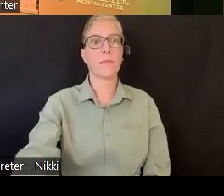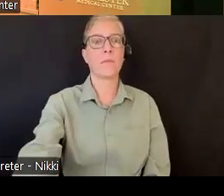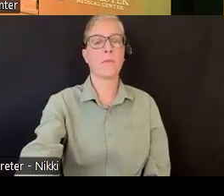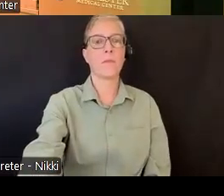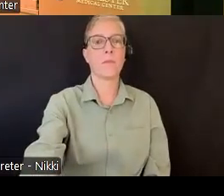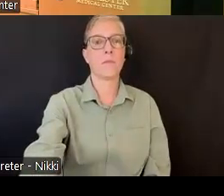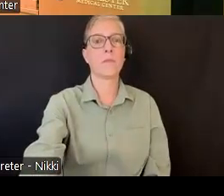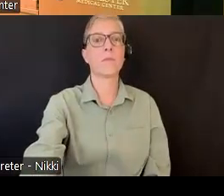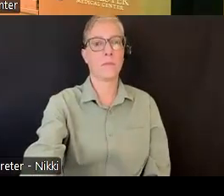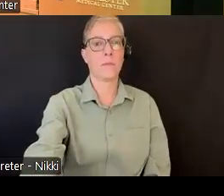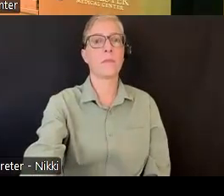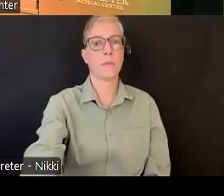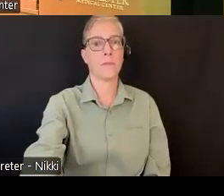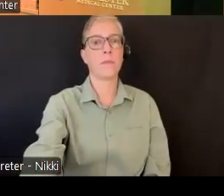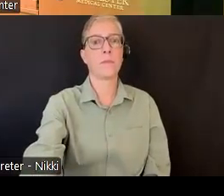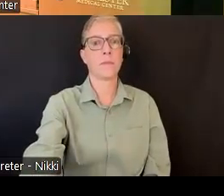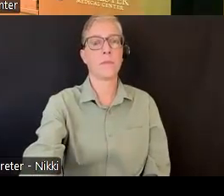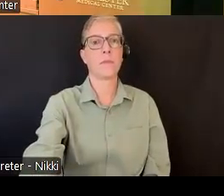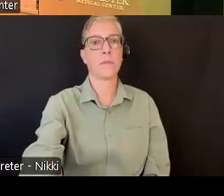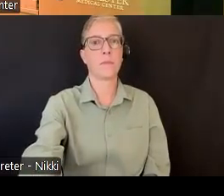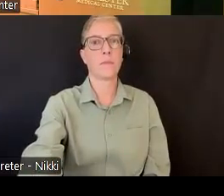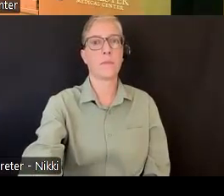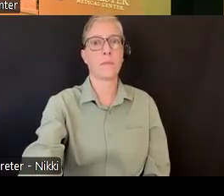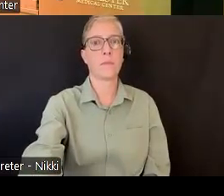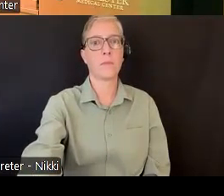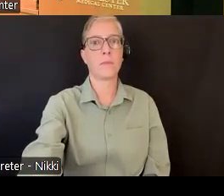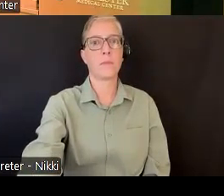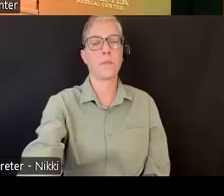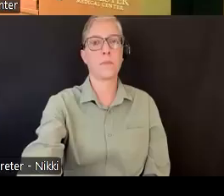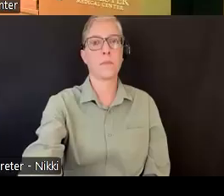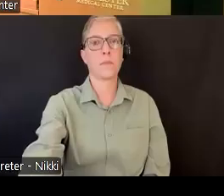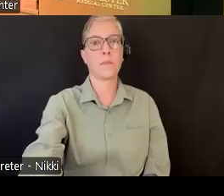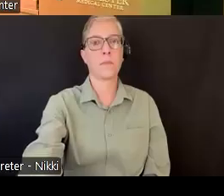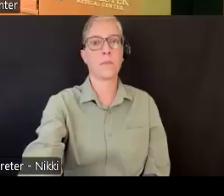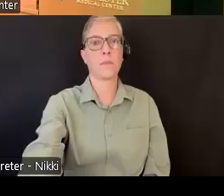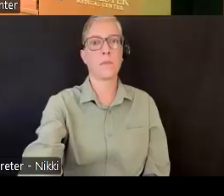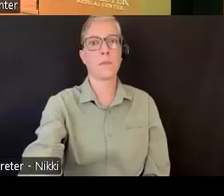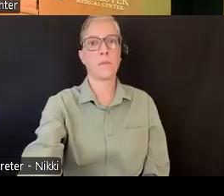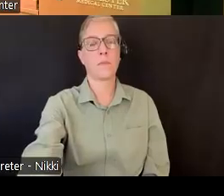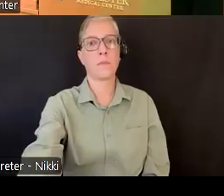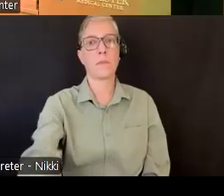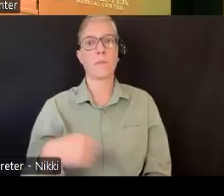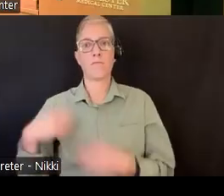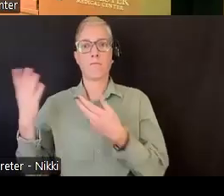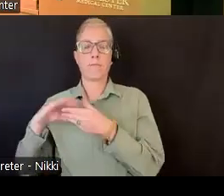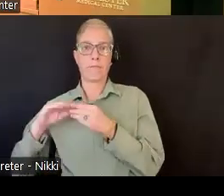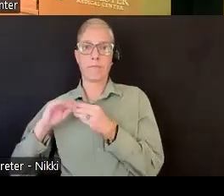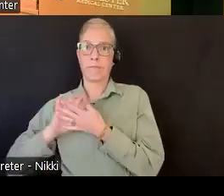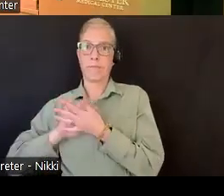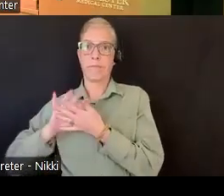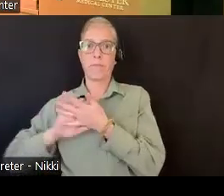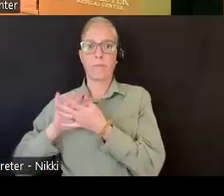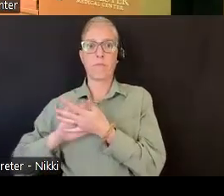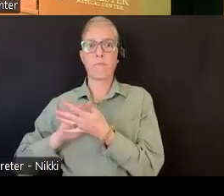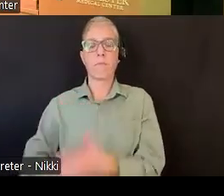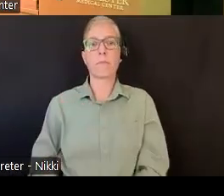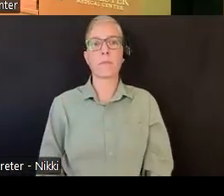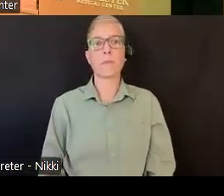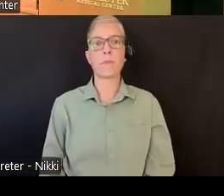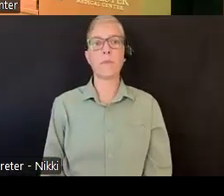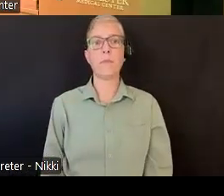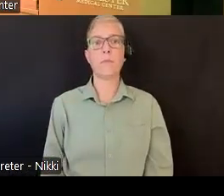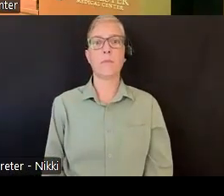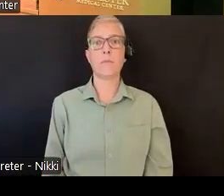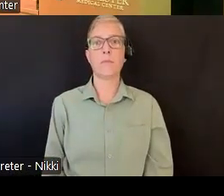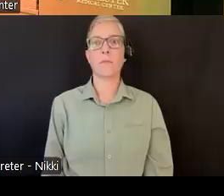Yeah.